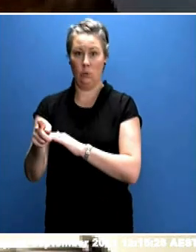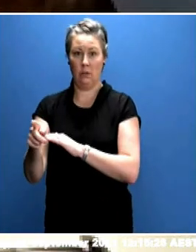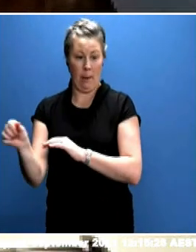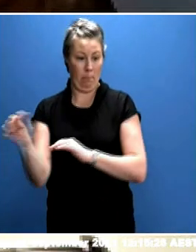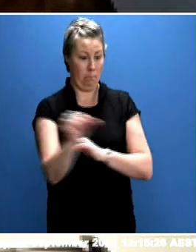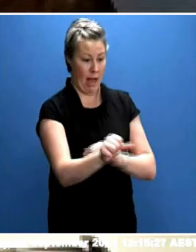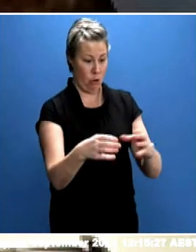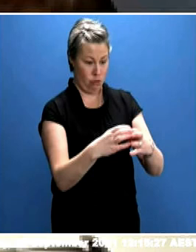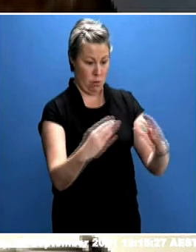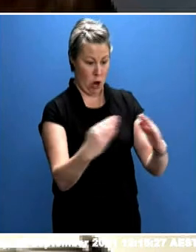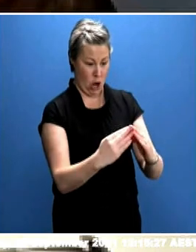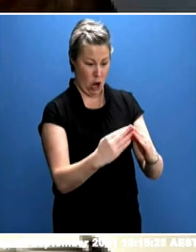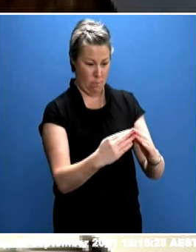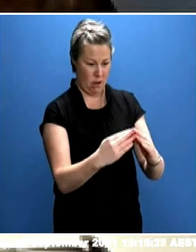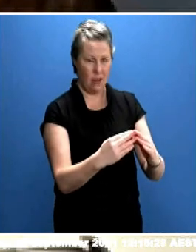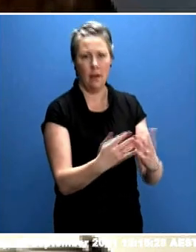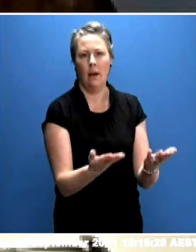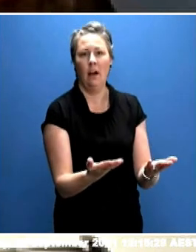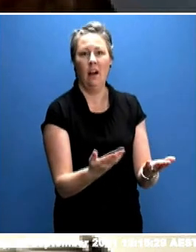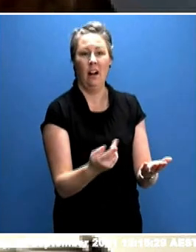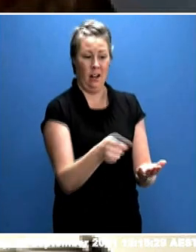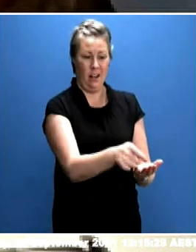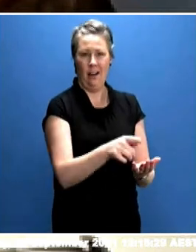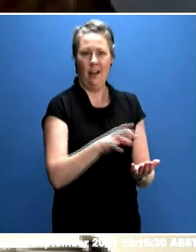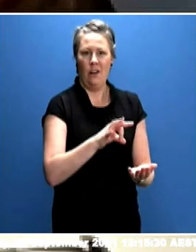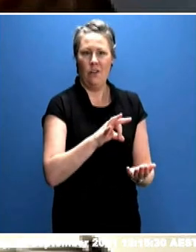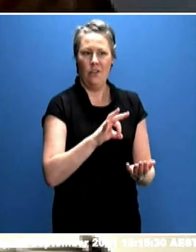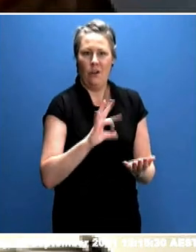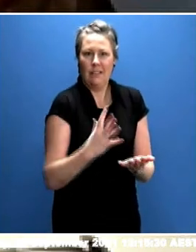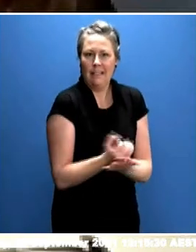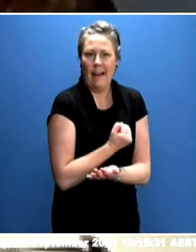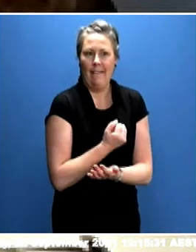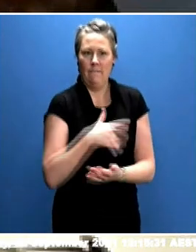where they were unsafe, scared, dysregulated, possibly offending,